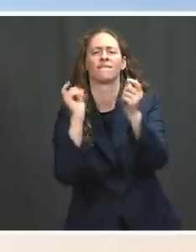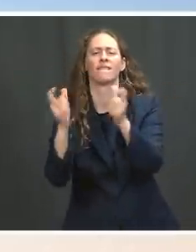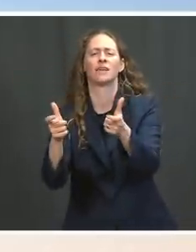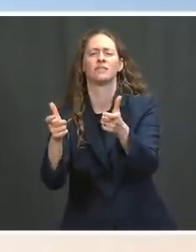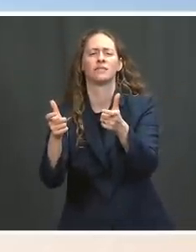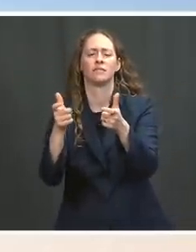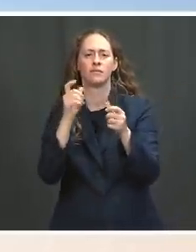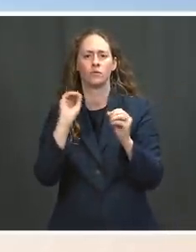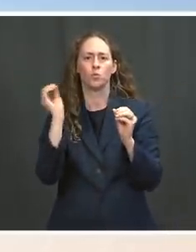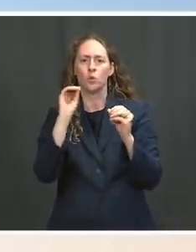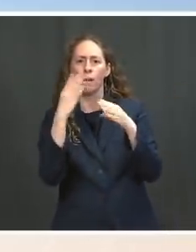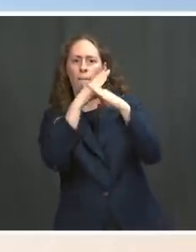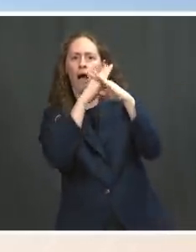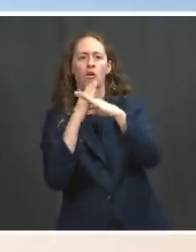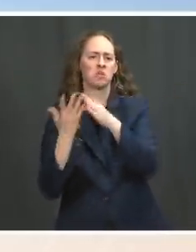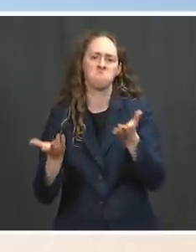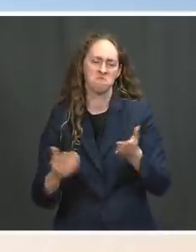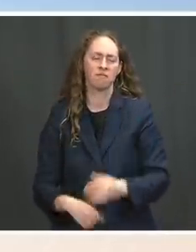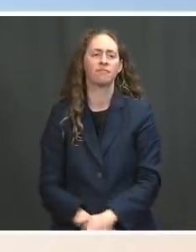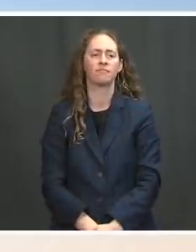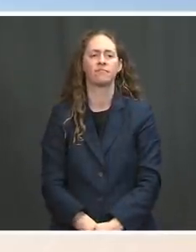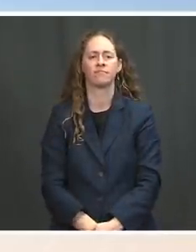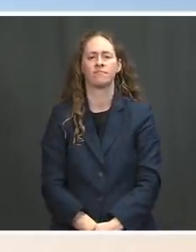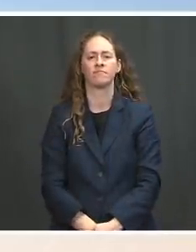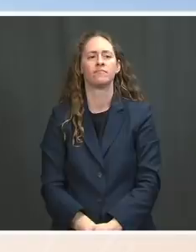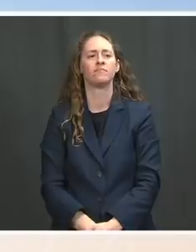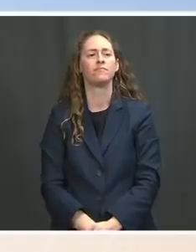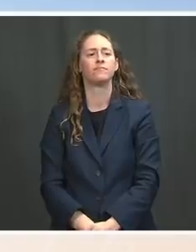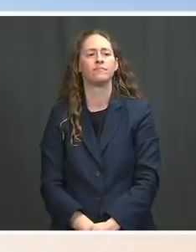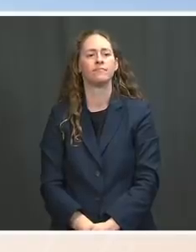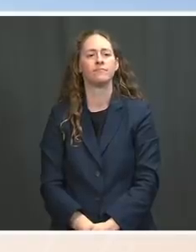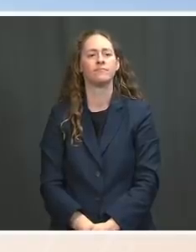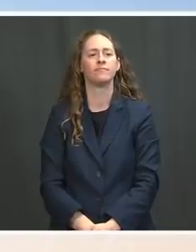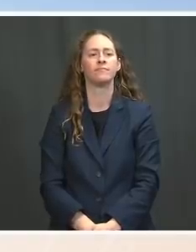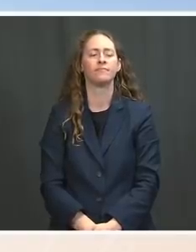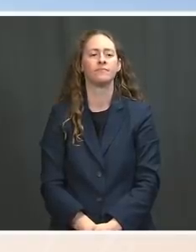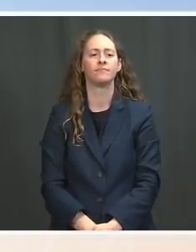is temporarily relaxing enforcement of certain pipeline operator qualification rules